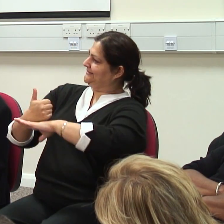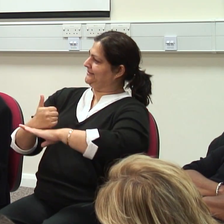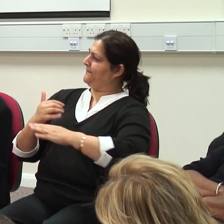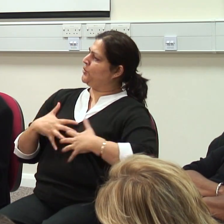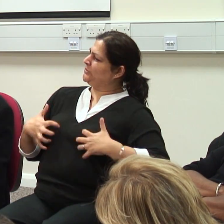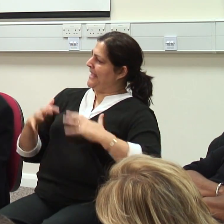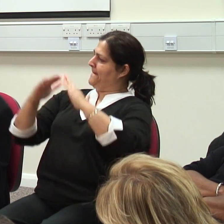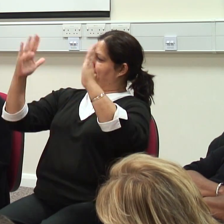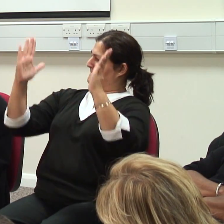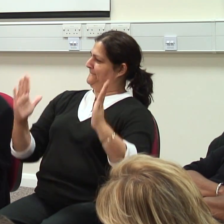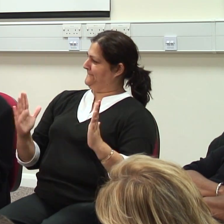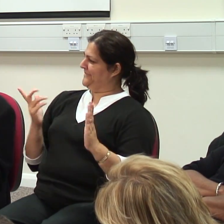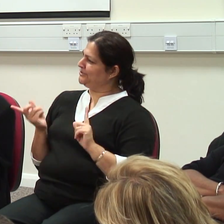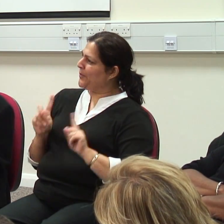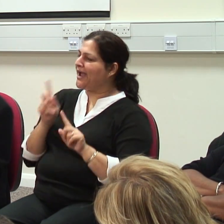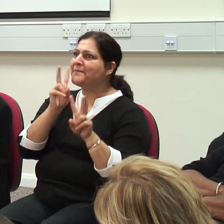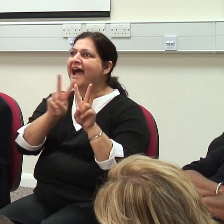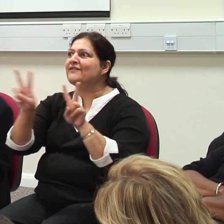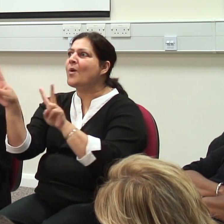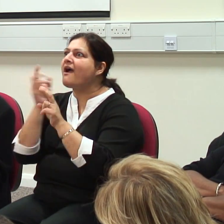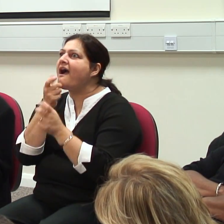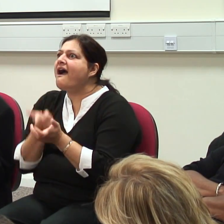any other – again you are asking how to make life more fair.